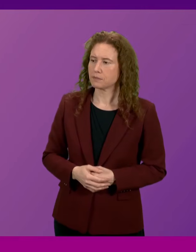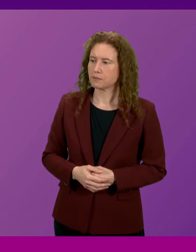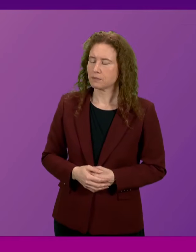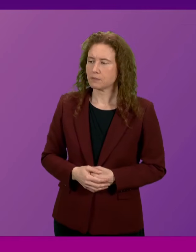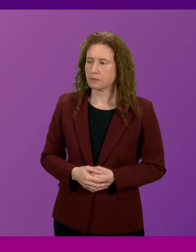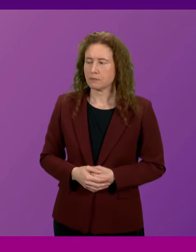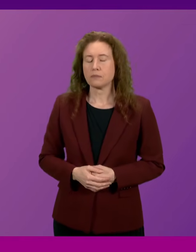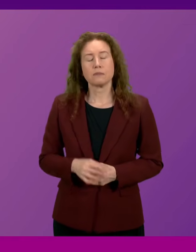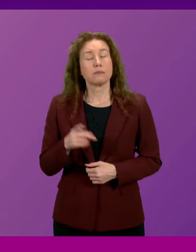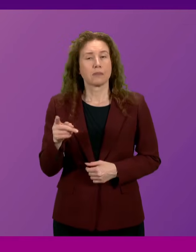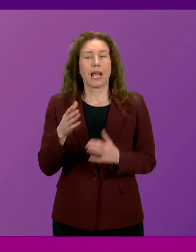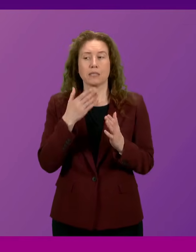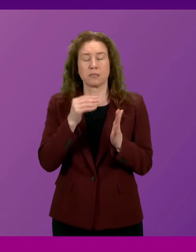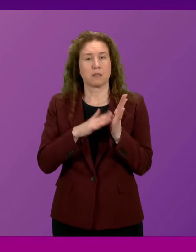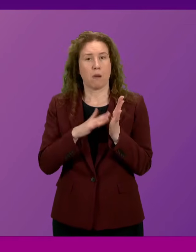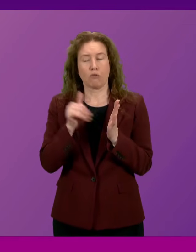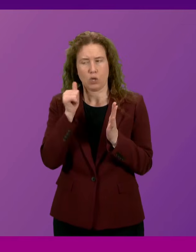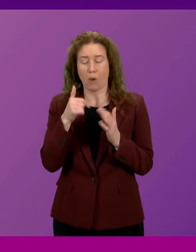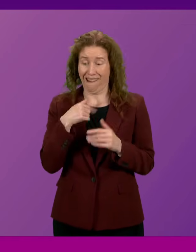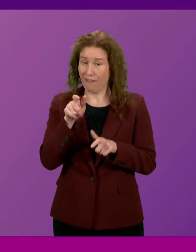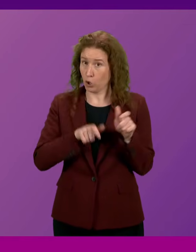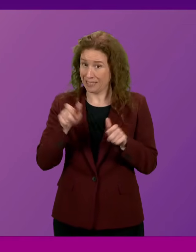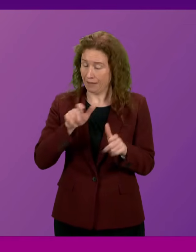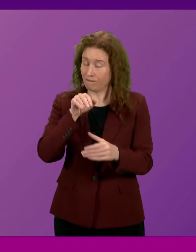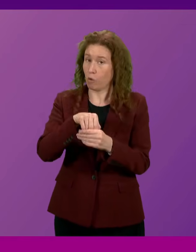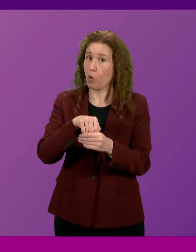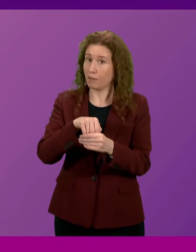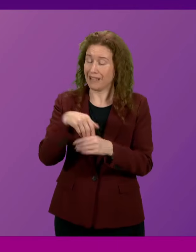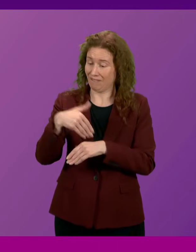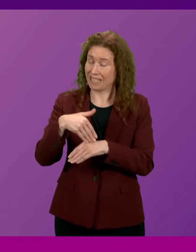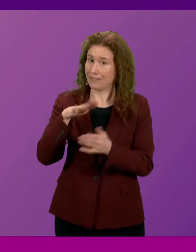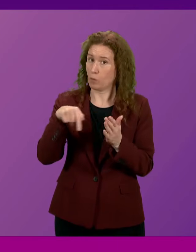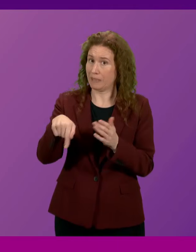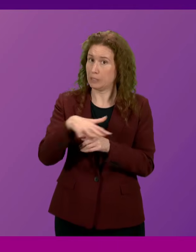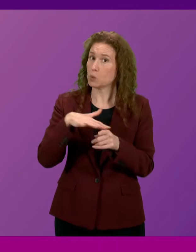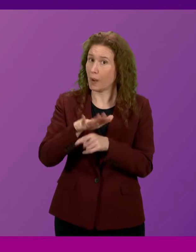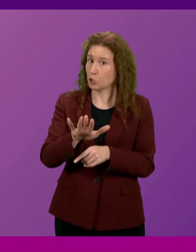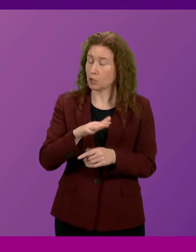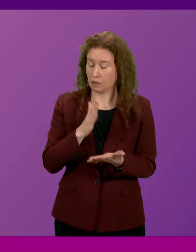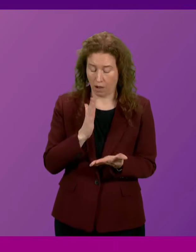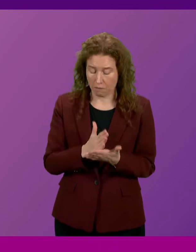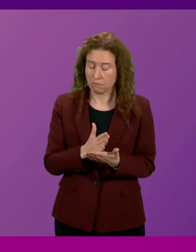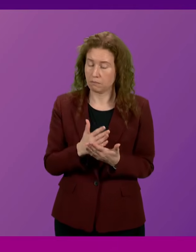As Mr Marra knows, I have constituents who are involved in the issue. I am anxious to make sure